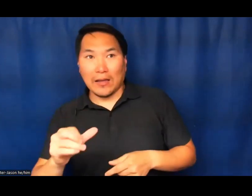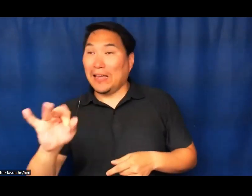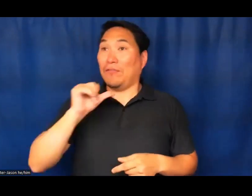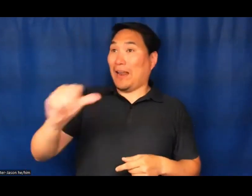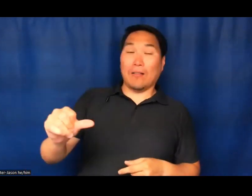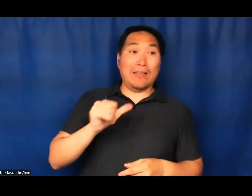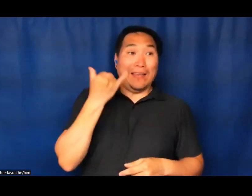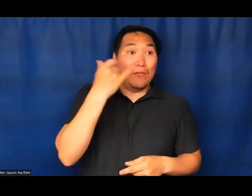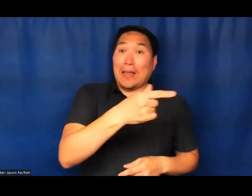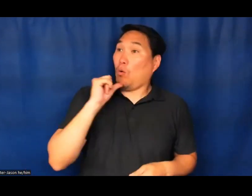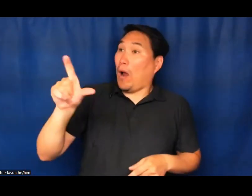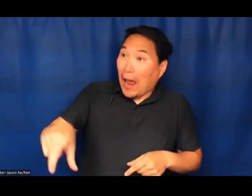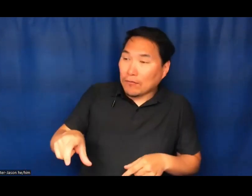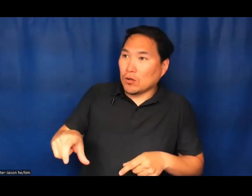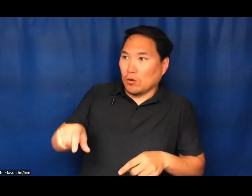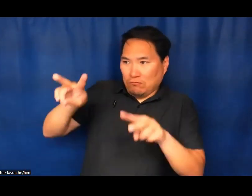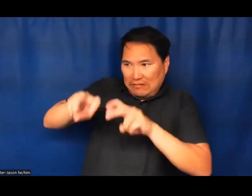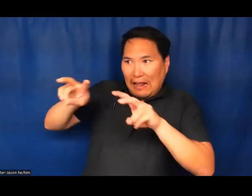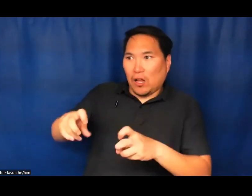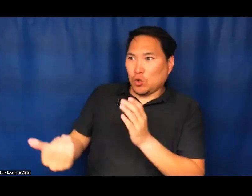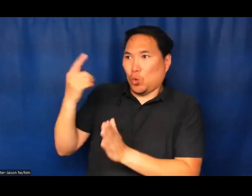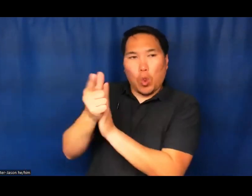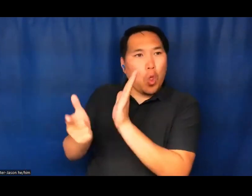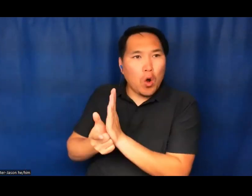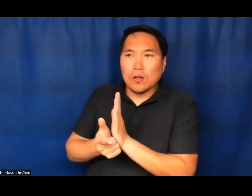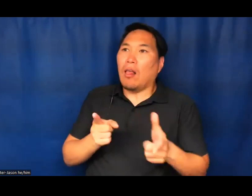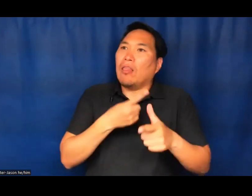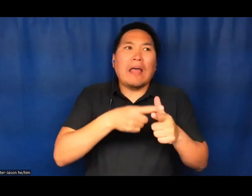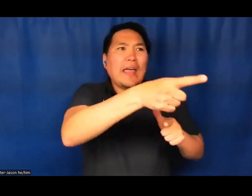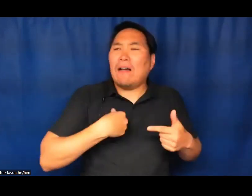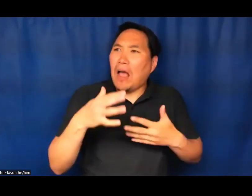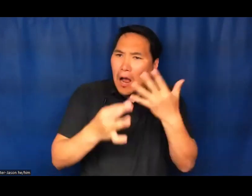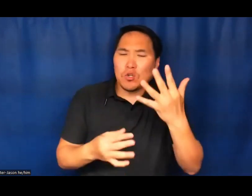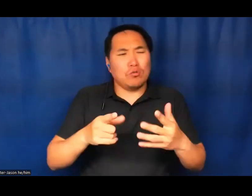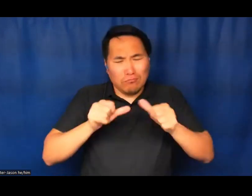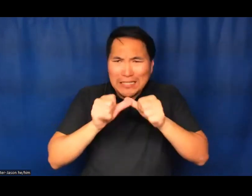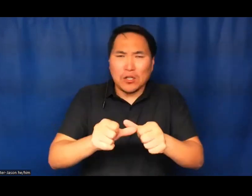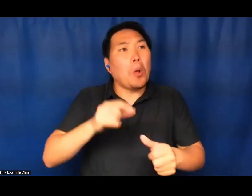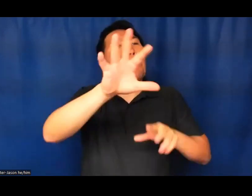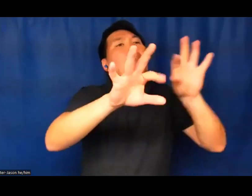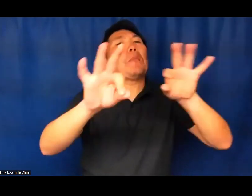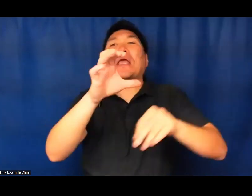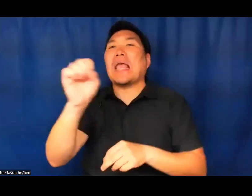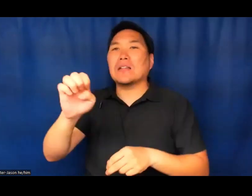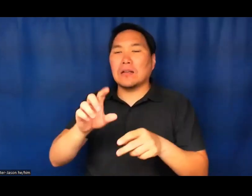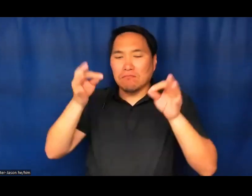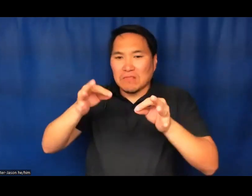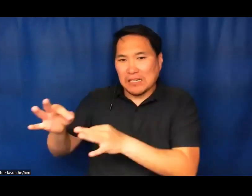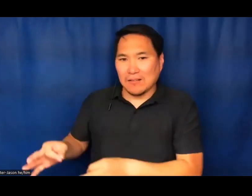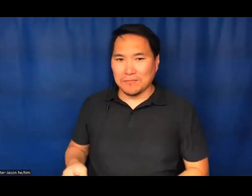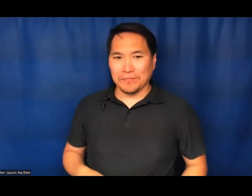So it's just stupid not to curb the Court in some way.We have time for questions from